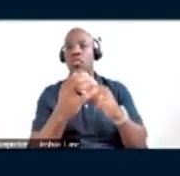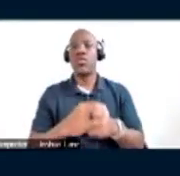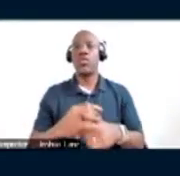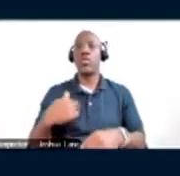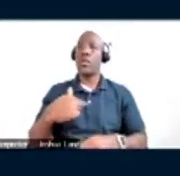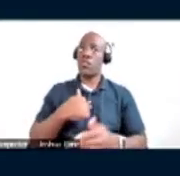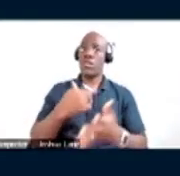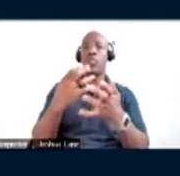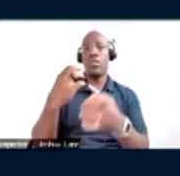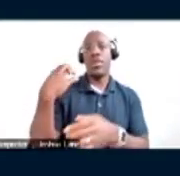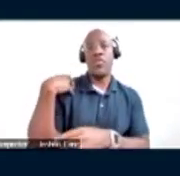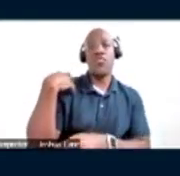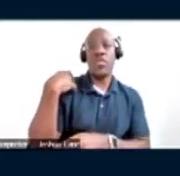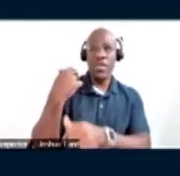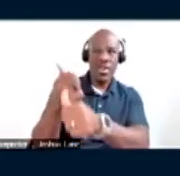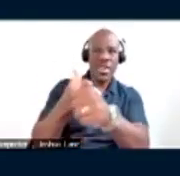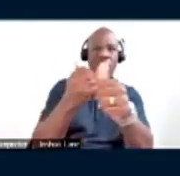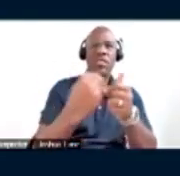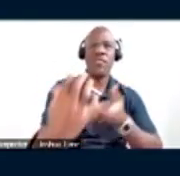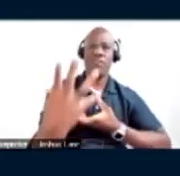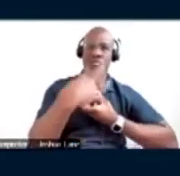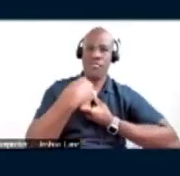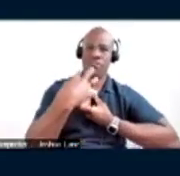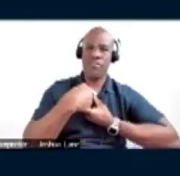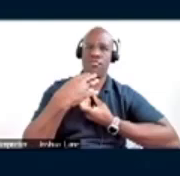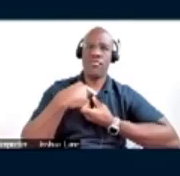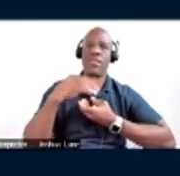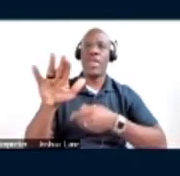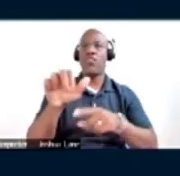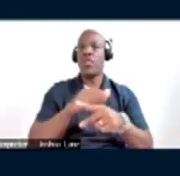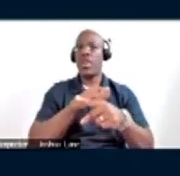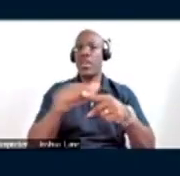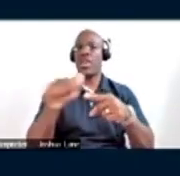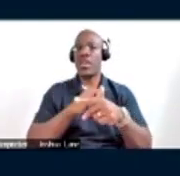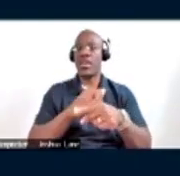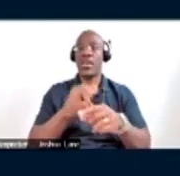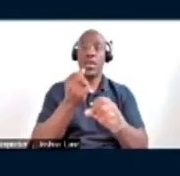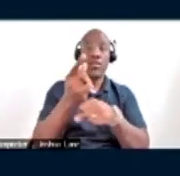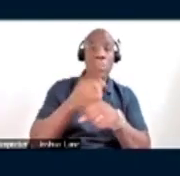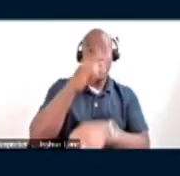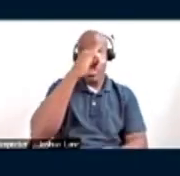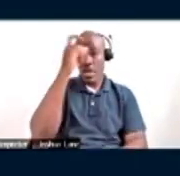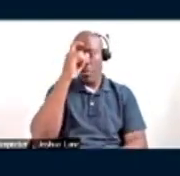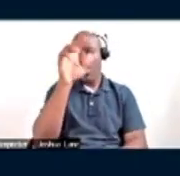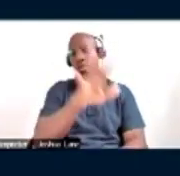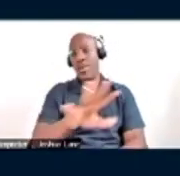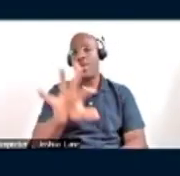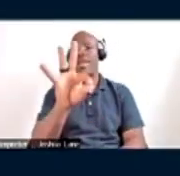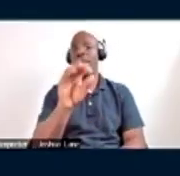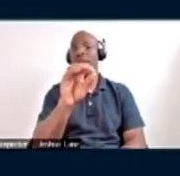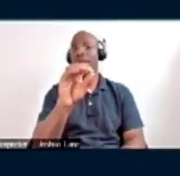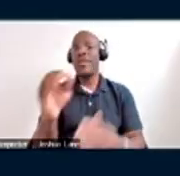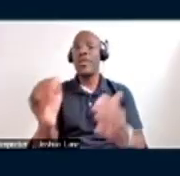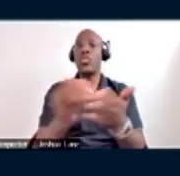So, every summer, about 90 new study section chairs start their two-year terms.